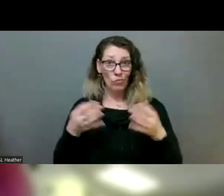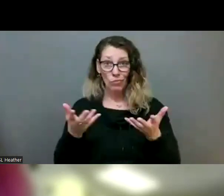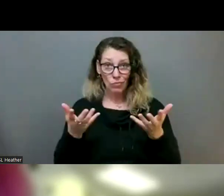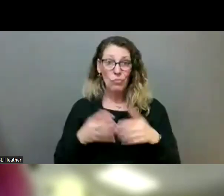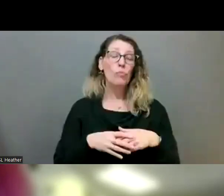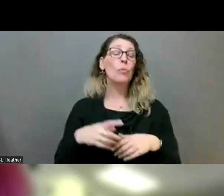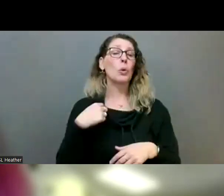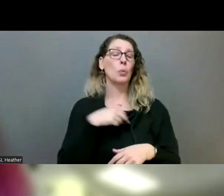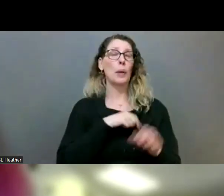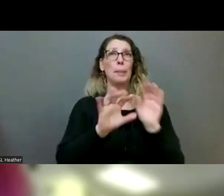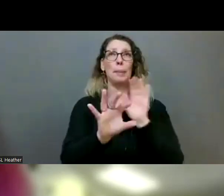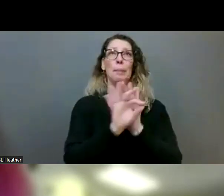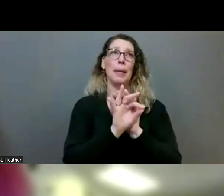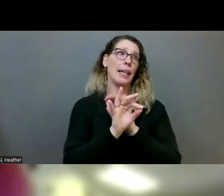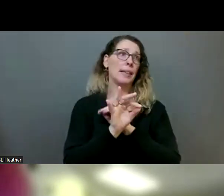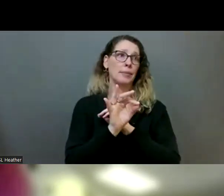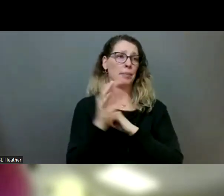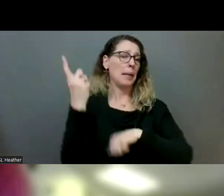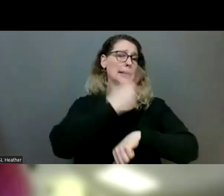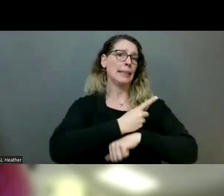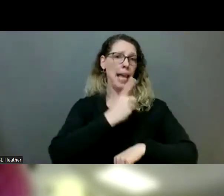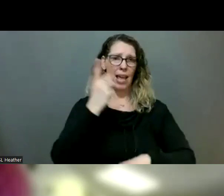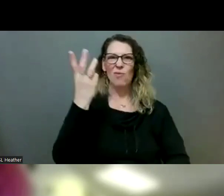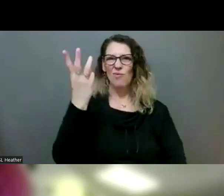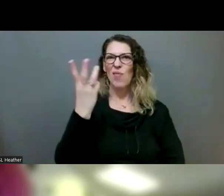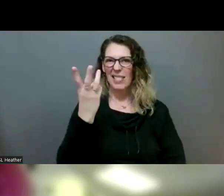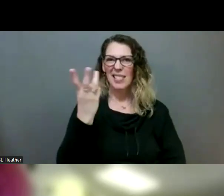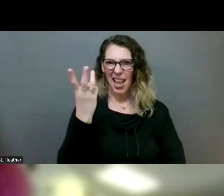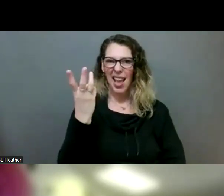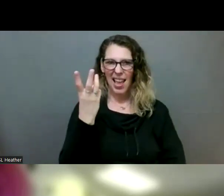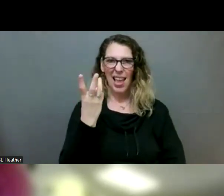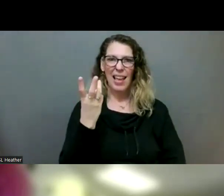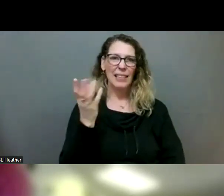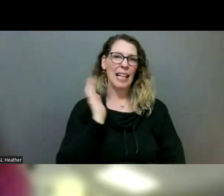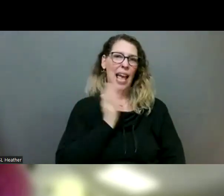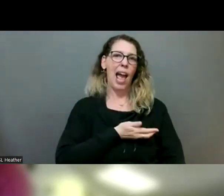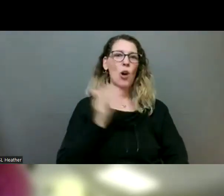we picked the day that Wednesdays was our you know, kind of our lowest attendance